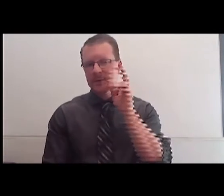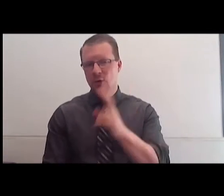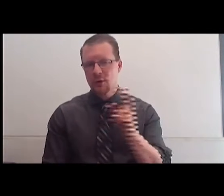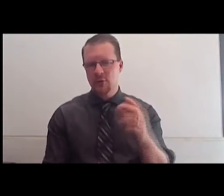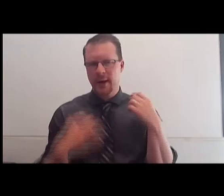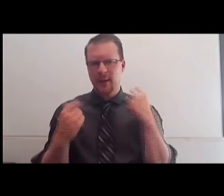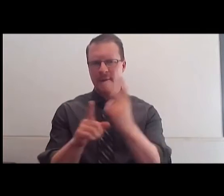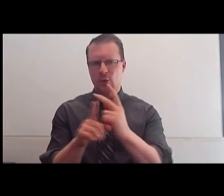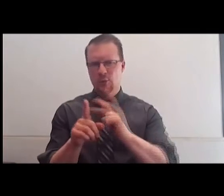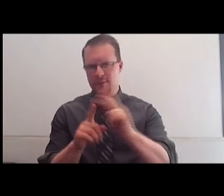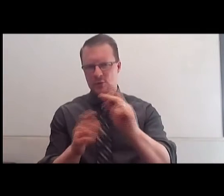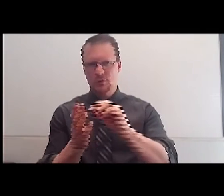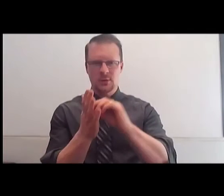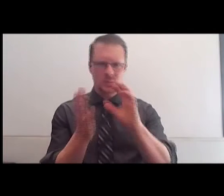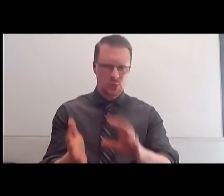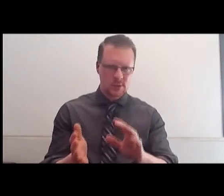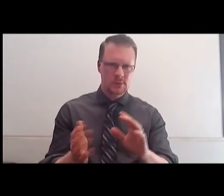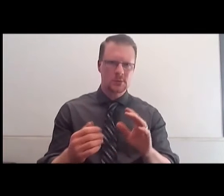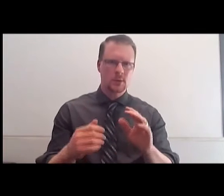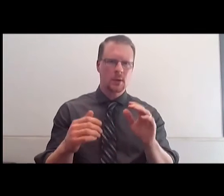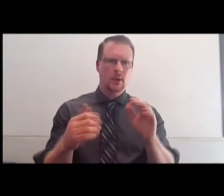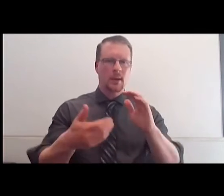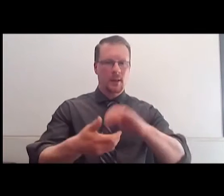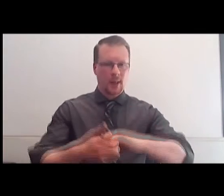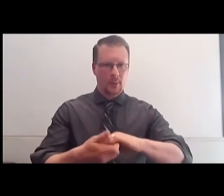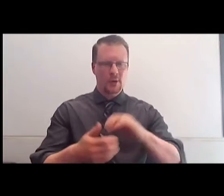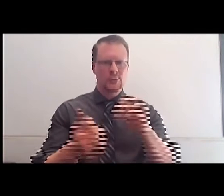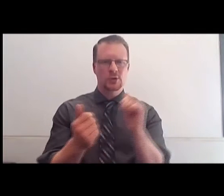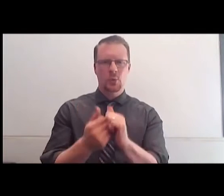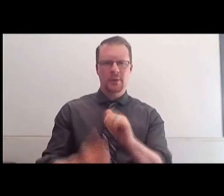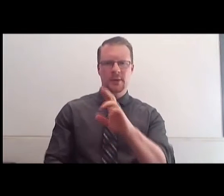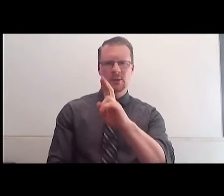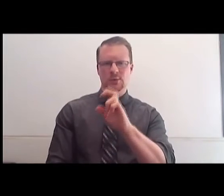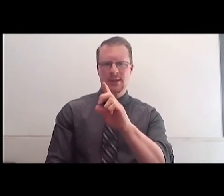we surveyed deaf and hard of hearing healthcare providers and medical students.